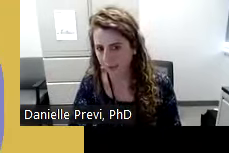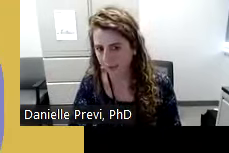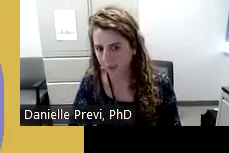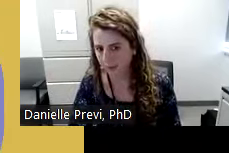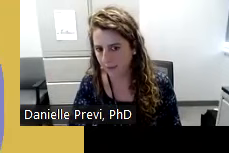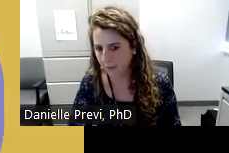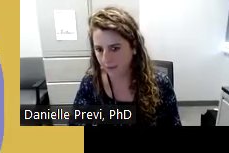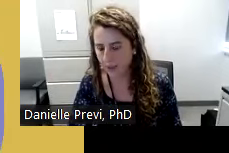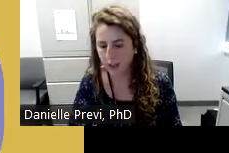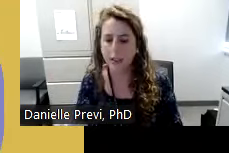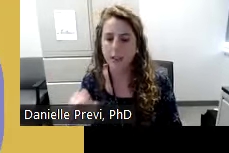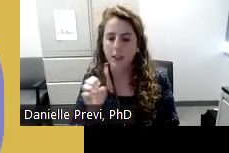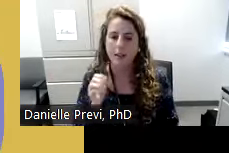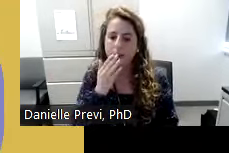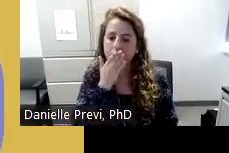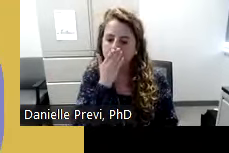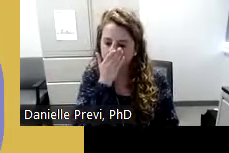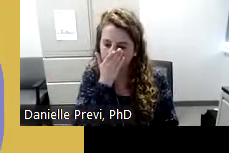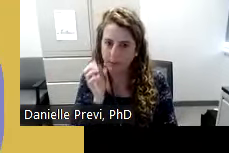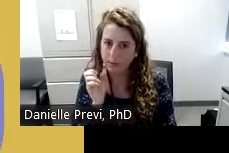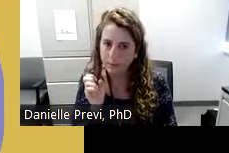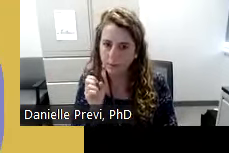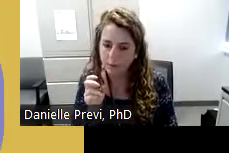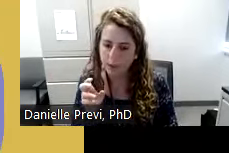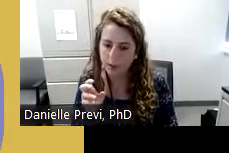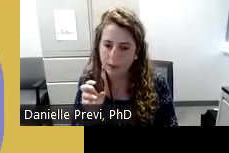they're missing a lot of those sounds that fall within that speech banana on the left side.